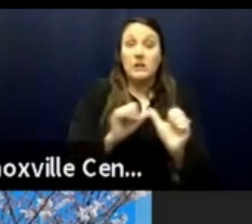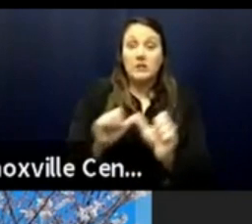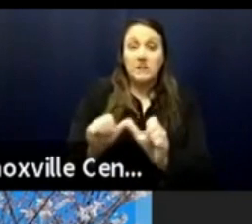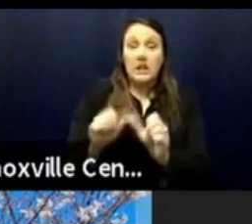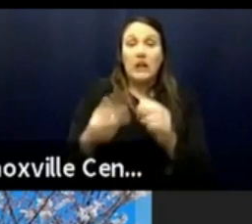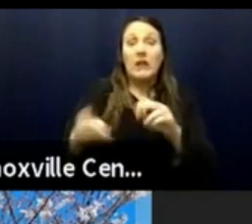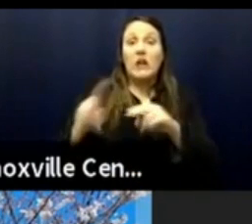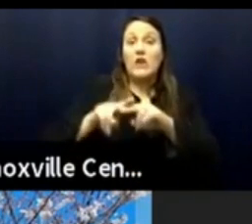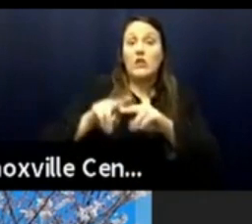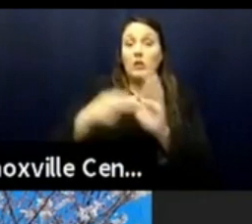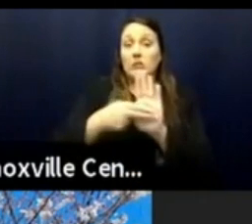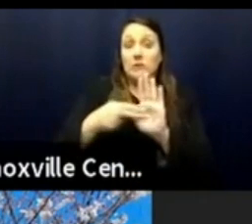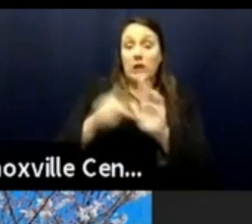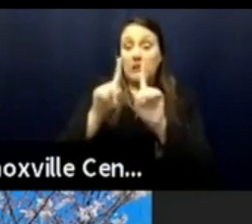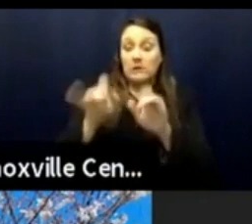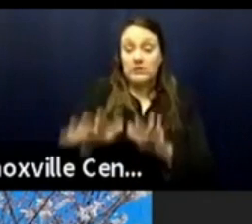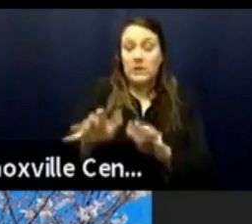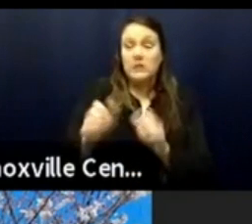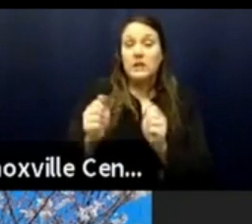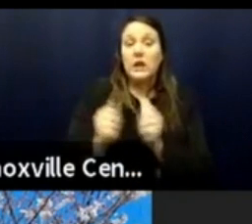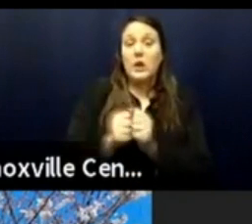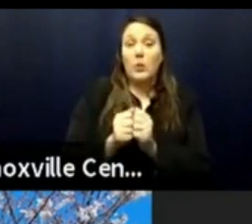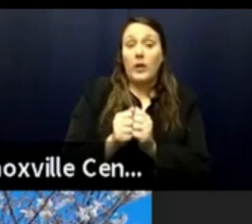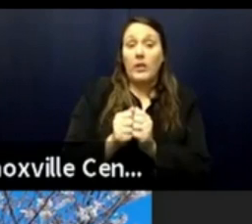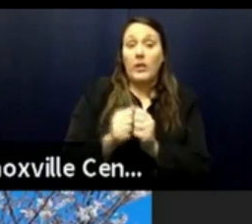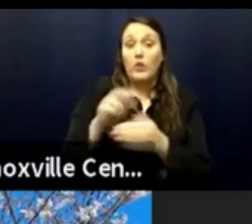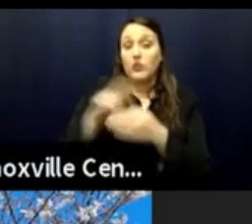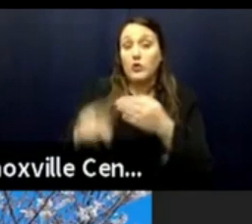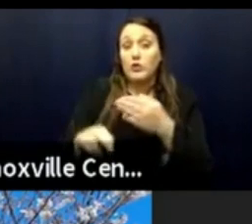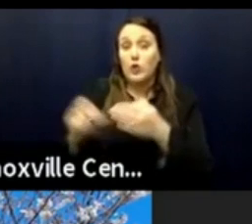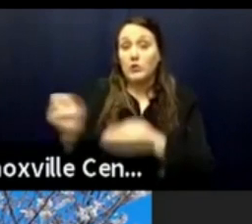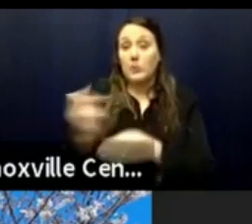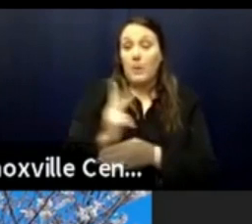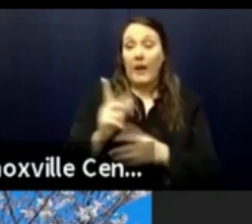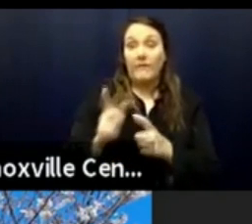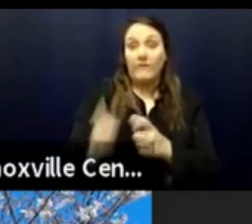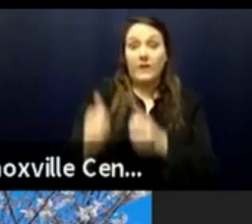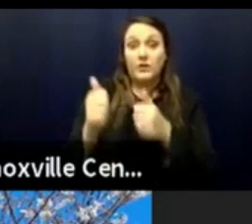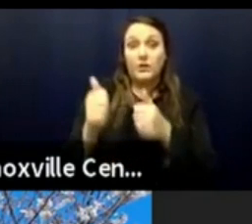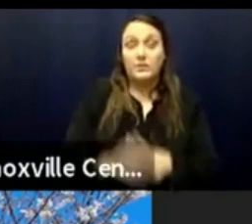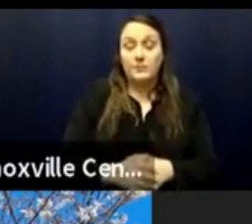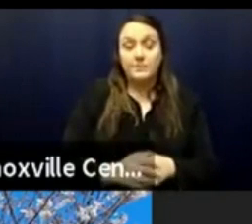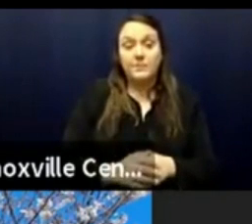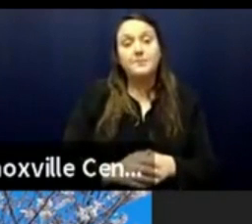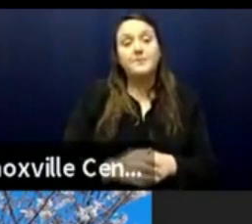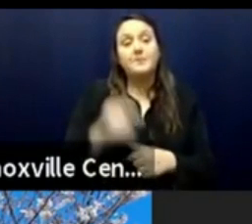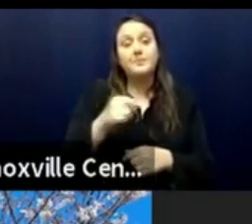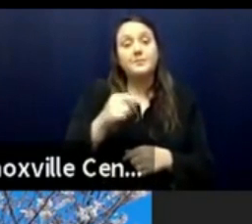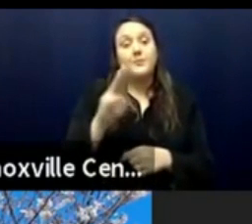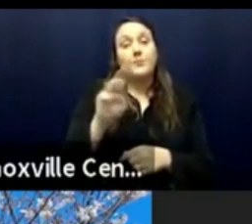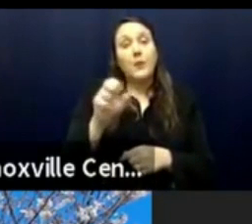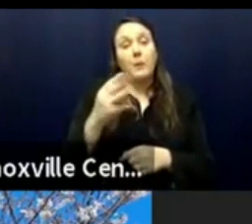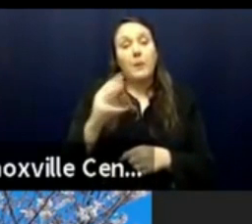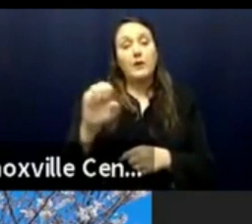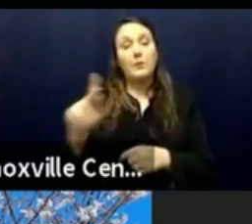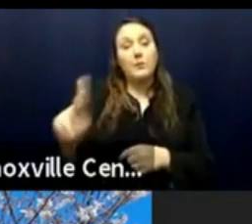THEY GO. OUR SECOND BENCHMARK, MANY